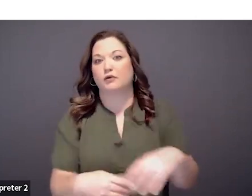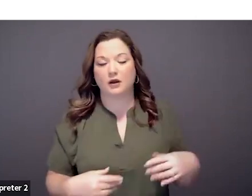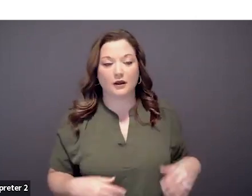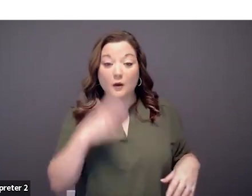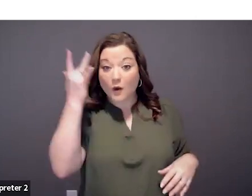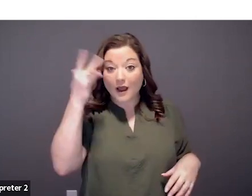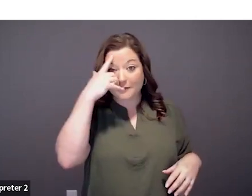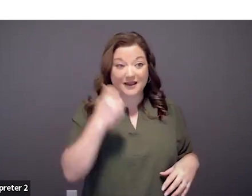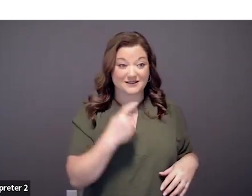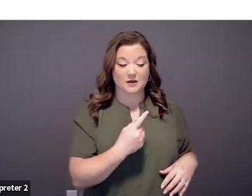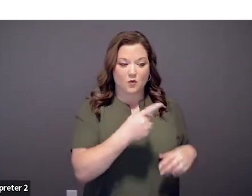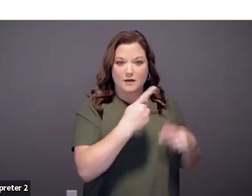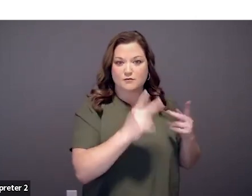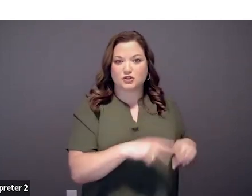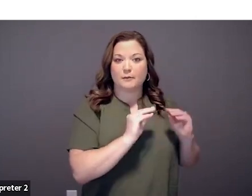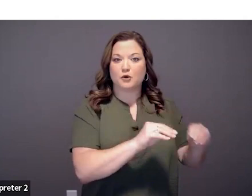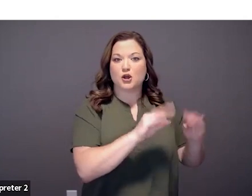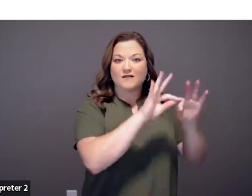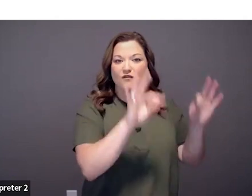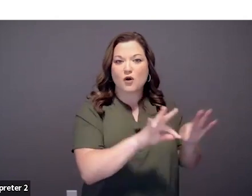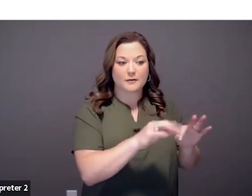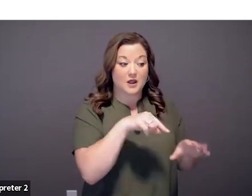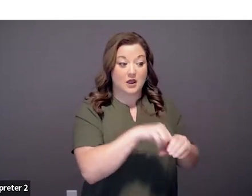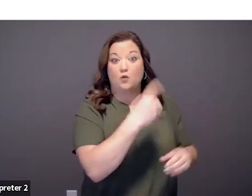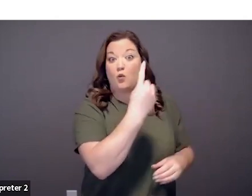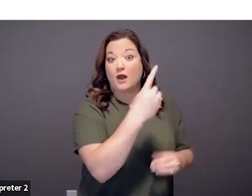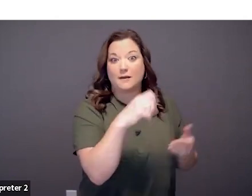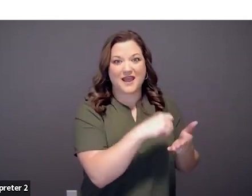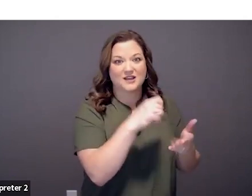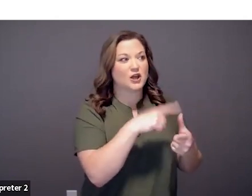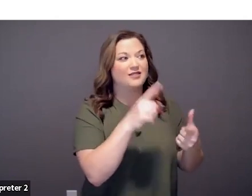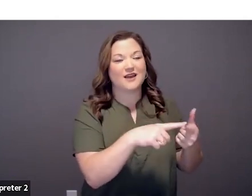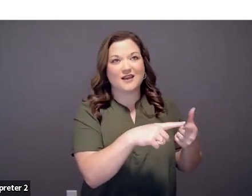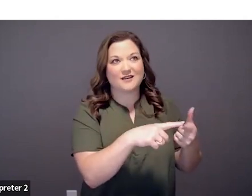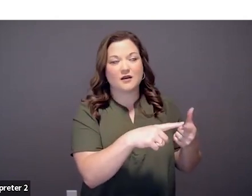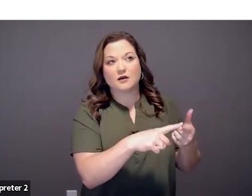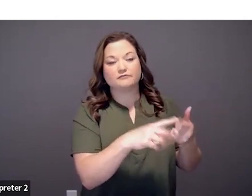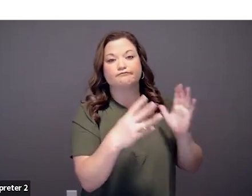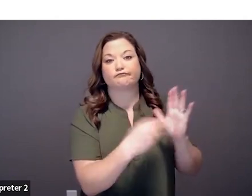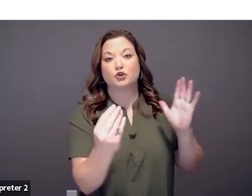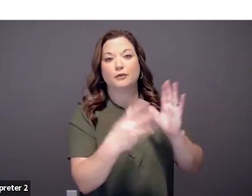on a builder and then duplicated that page 40 times. To fix something in that form,